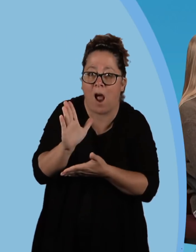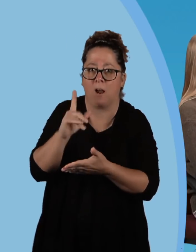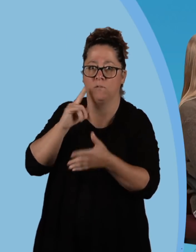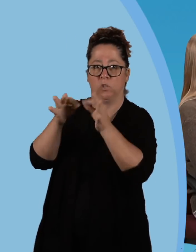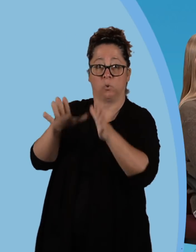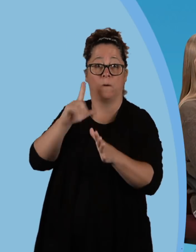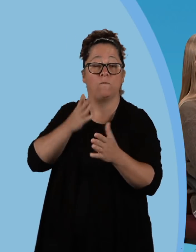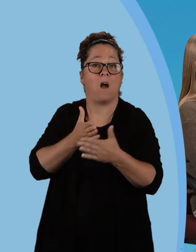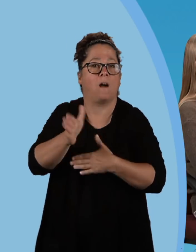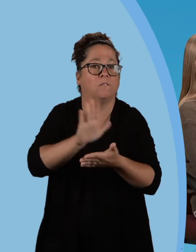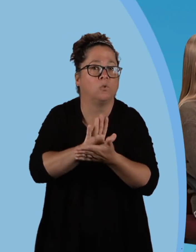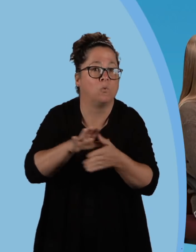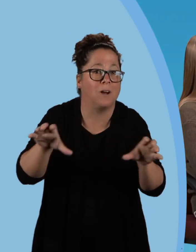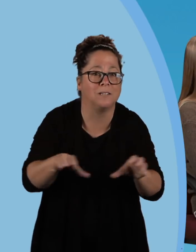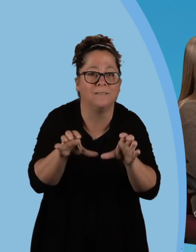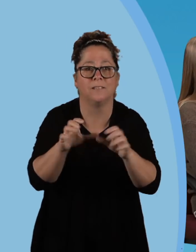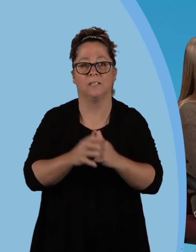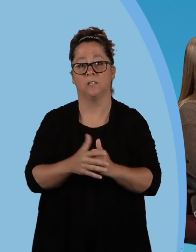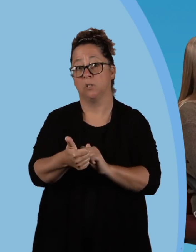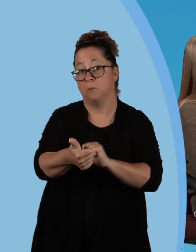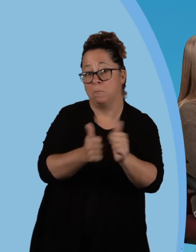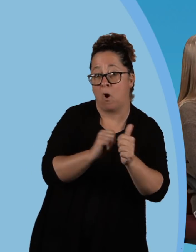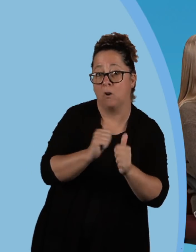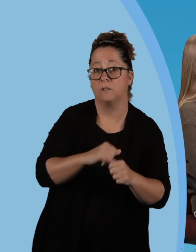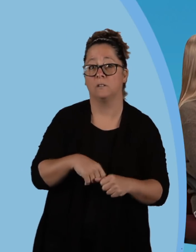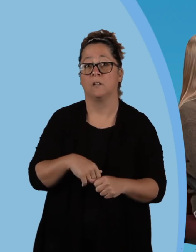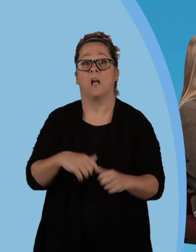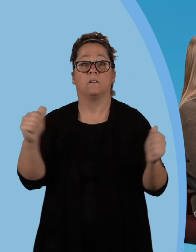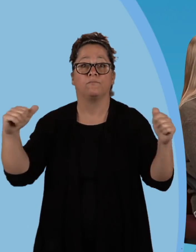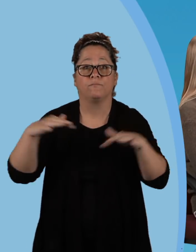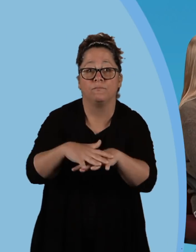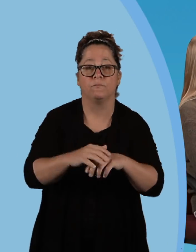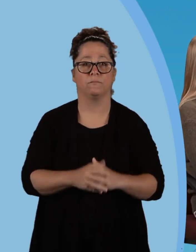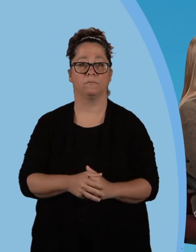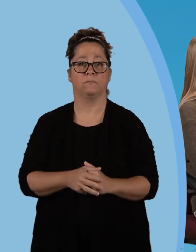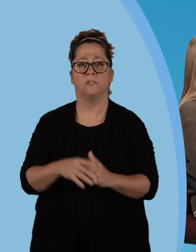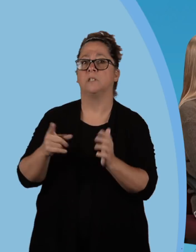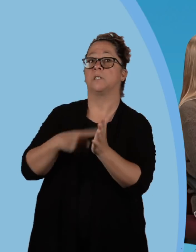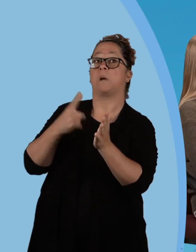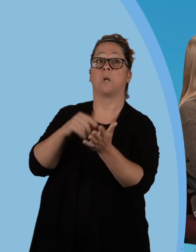They also have a right to an interpreter for after-school activities, sports, and assemblies